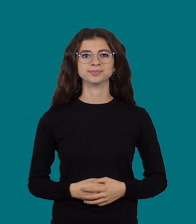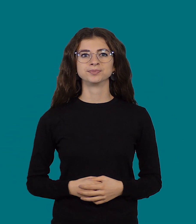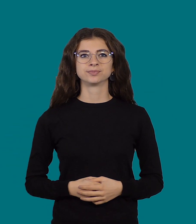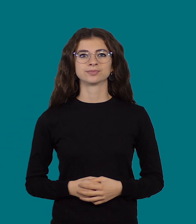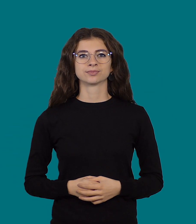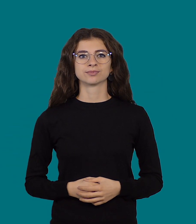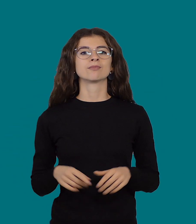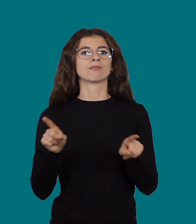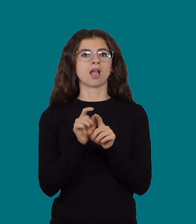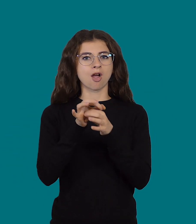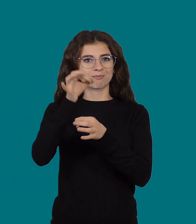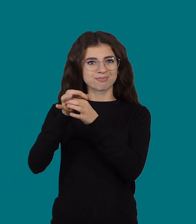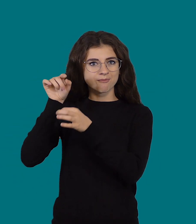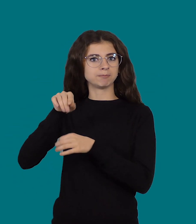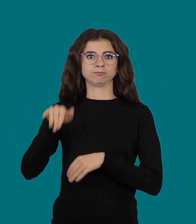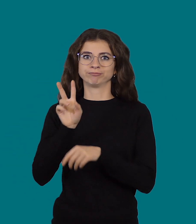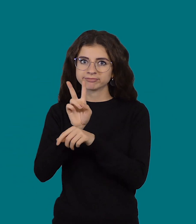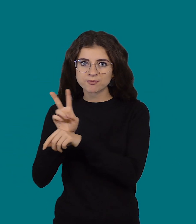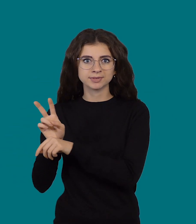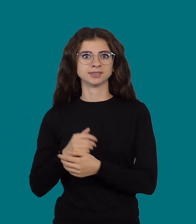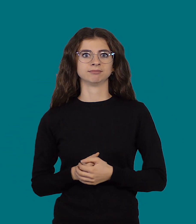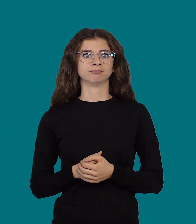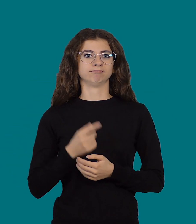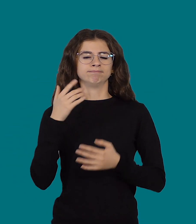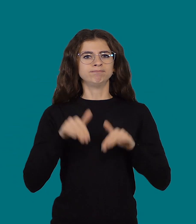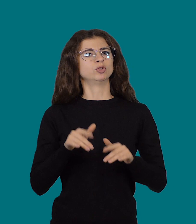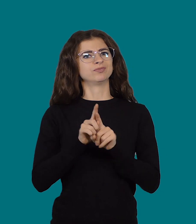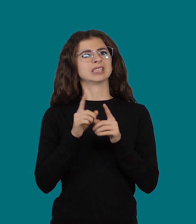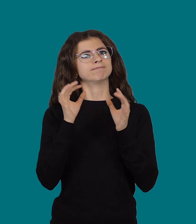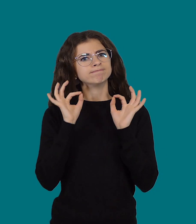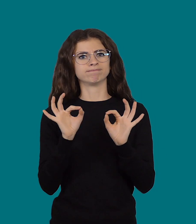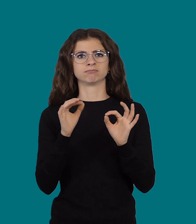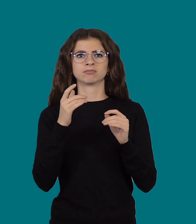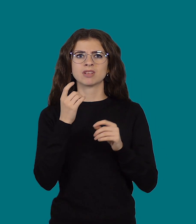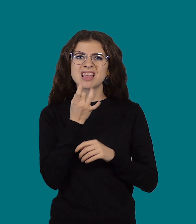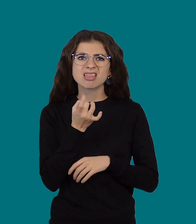because it has an extractor hood. Irene also has to pay attention to the samples.